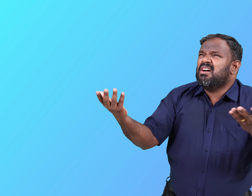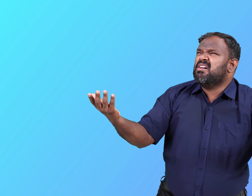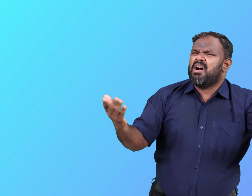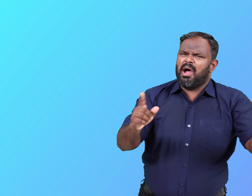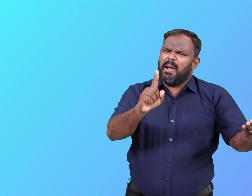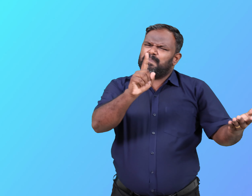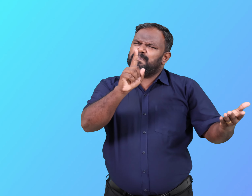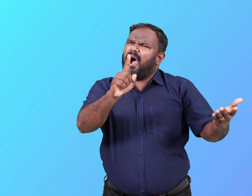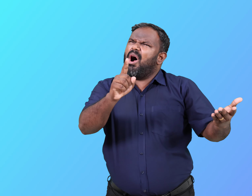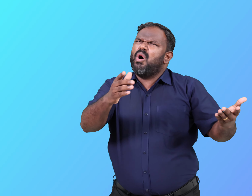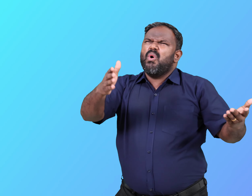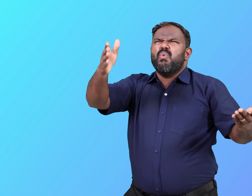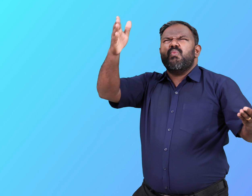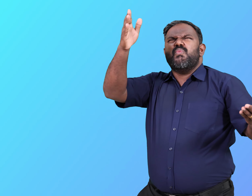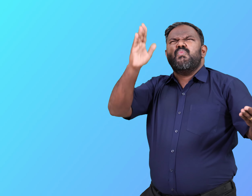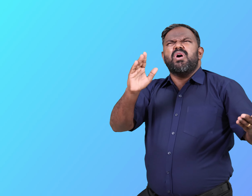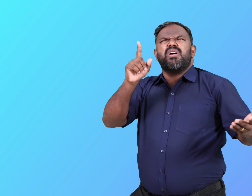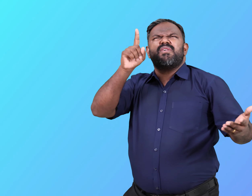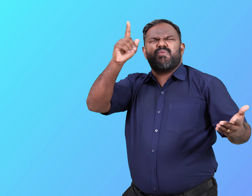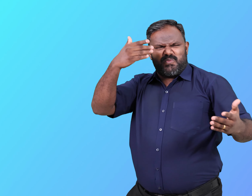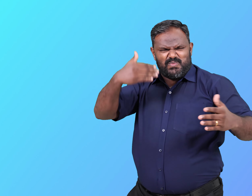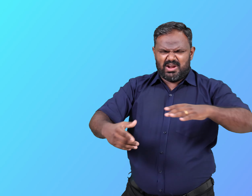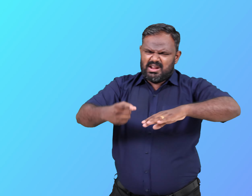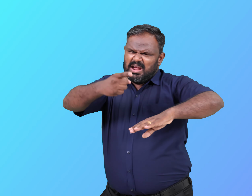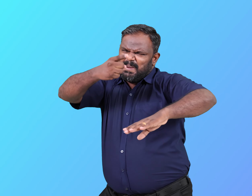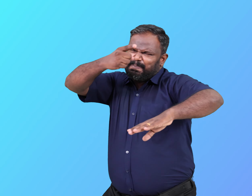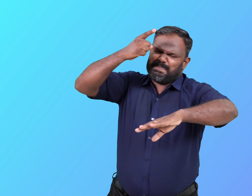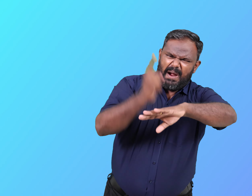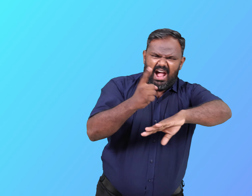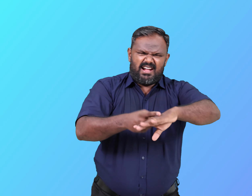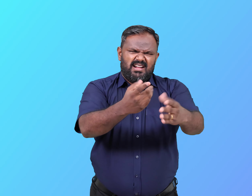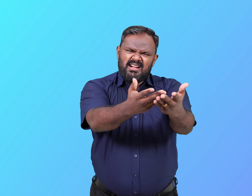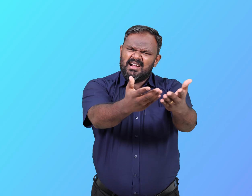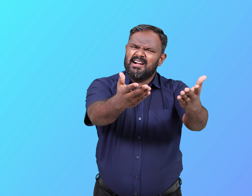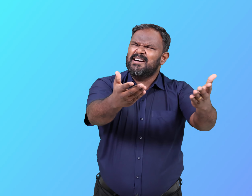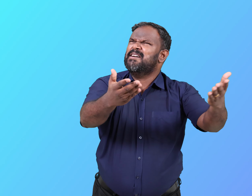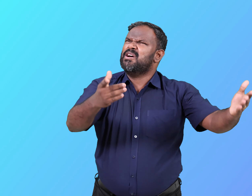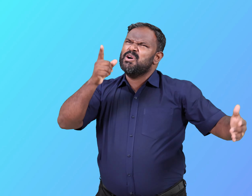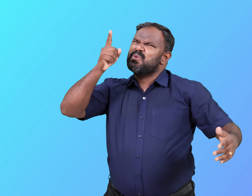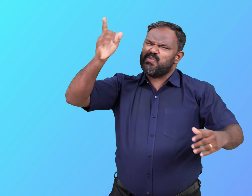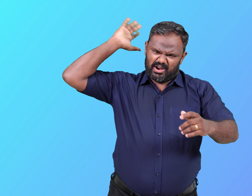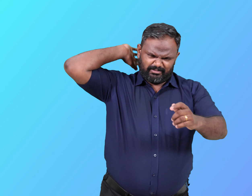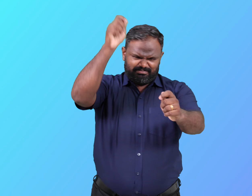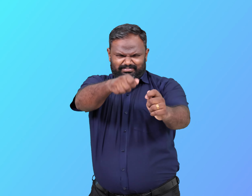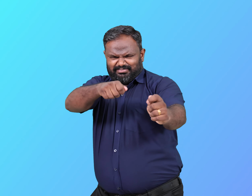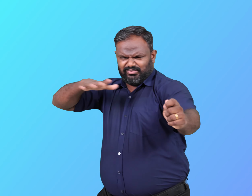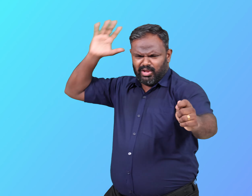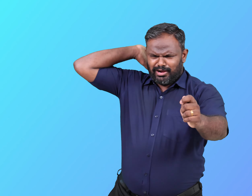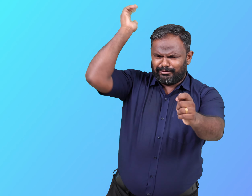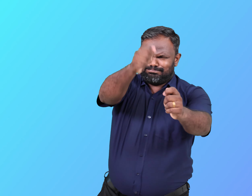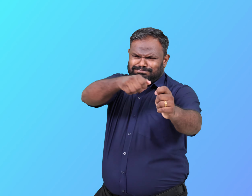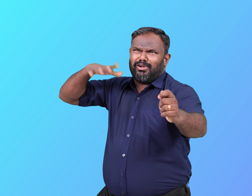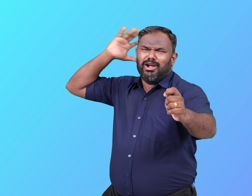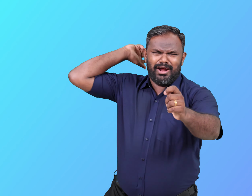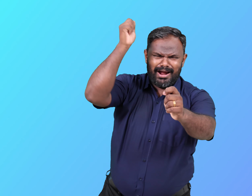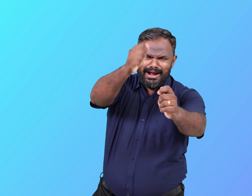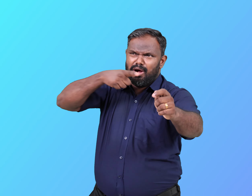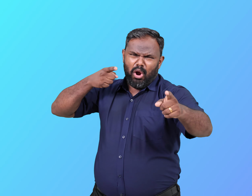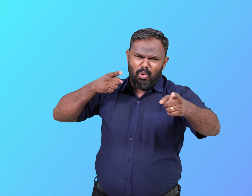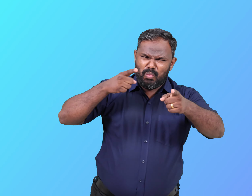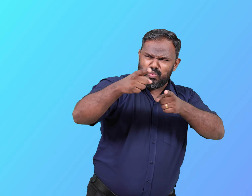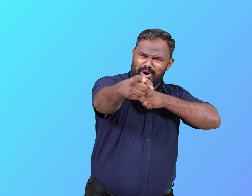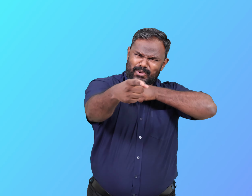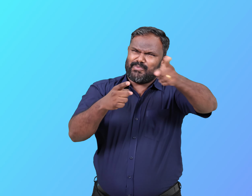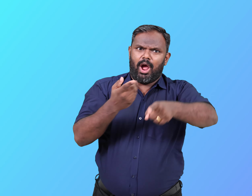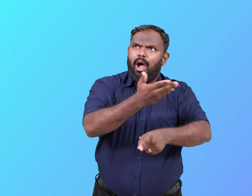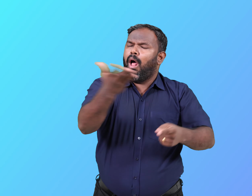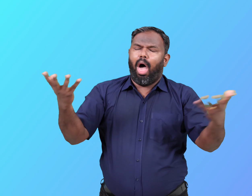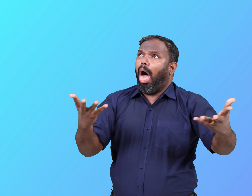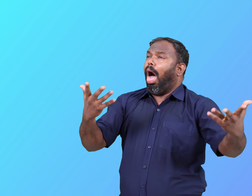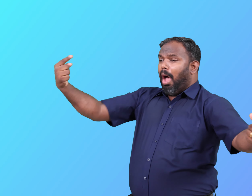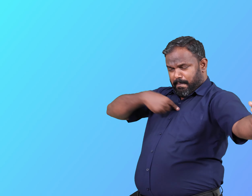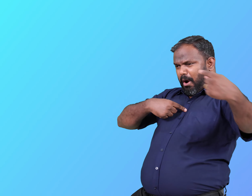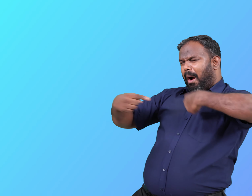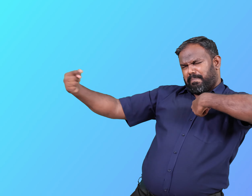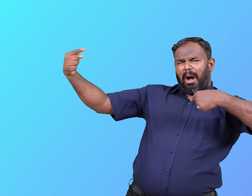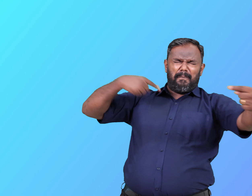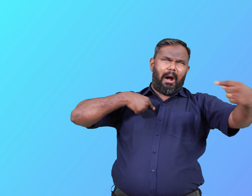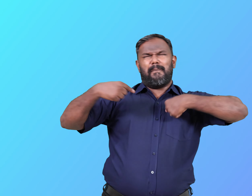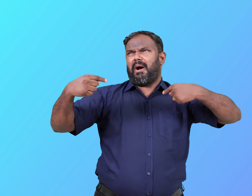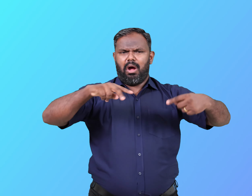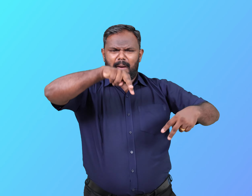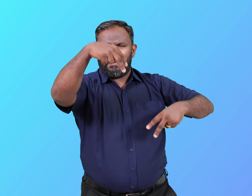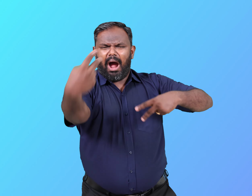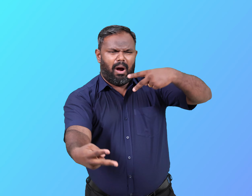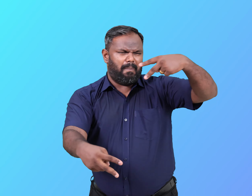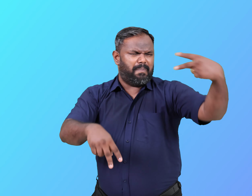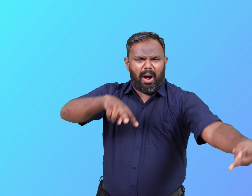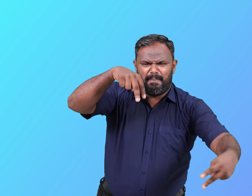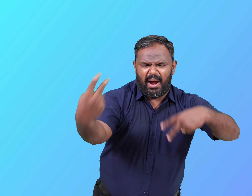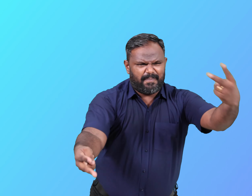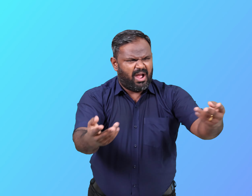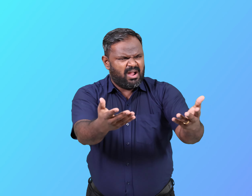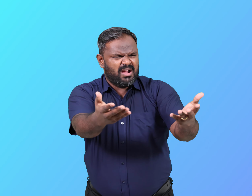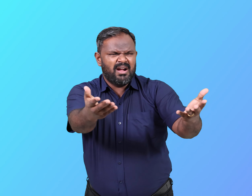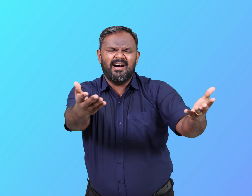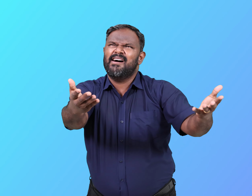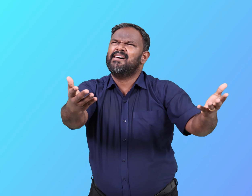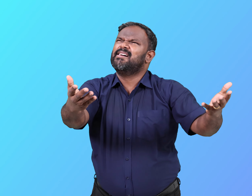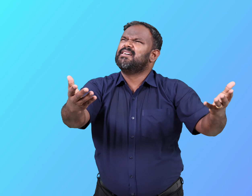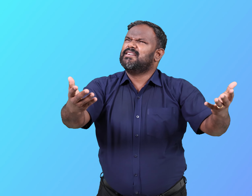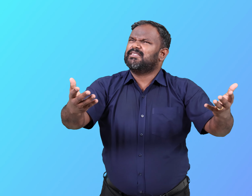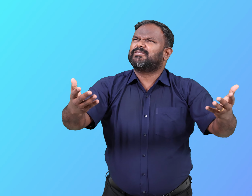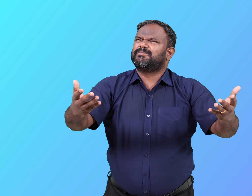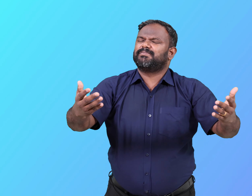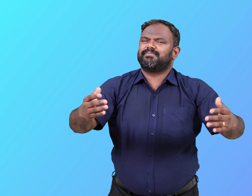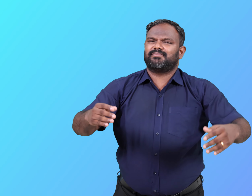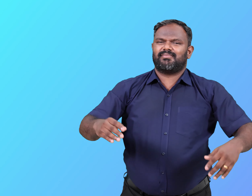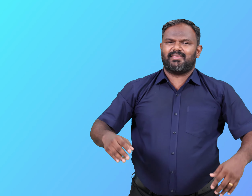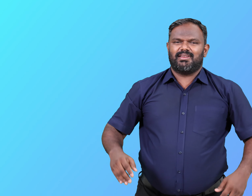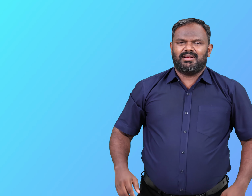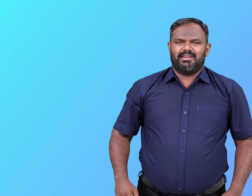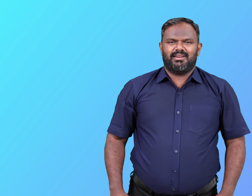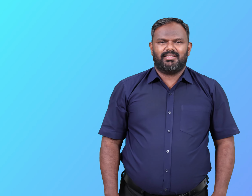But suddenly, God will shoot his arrows and strike down those wicked people.